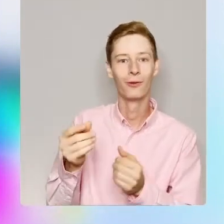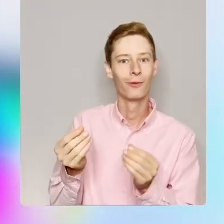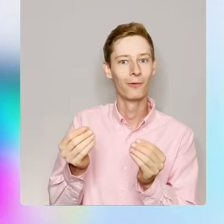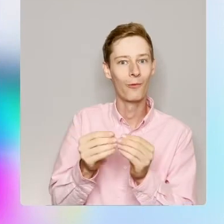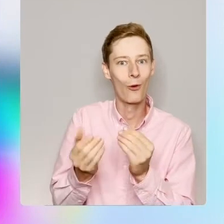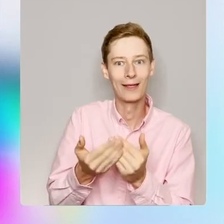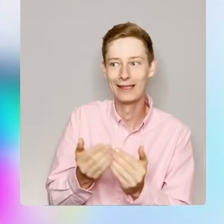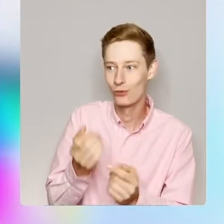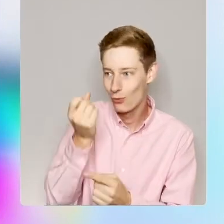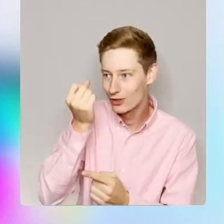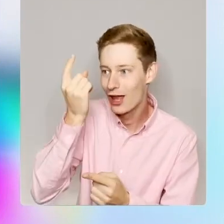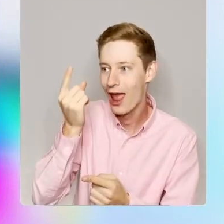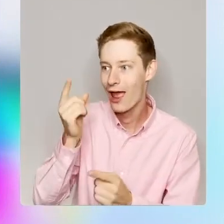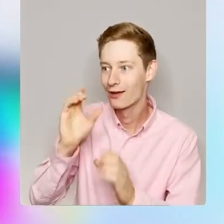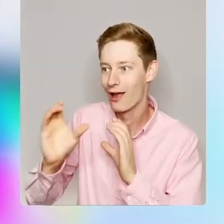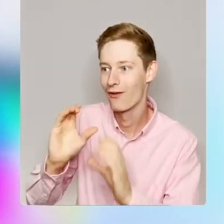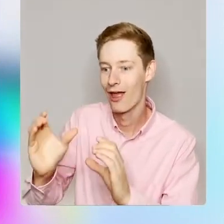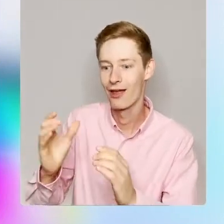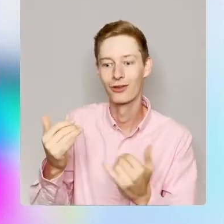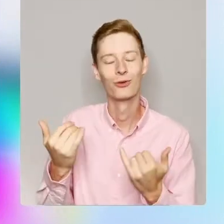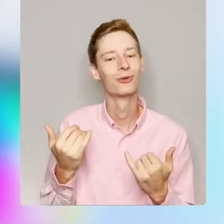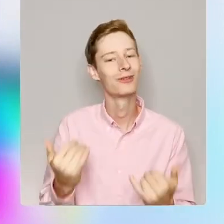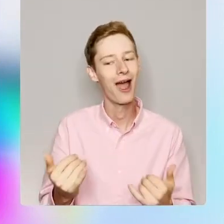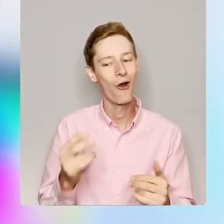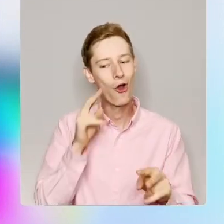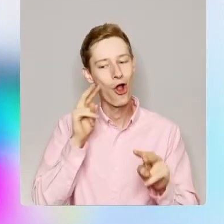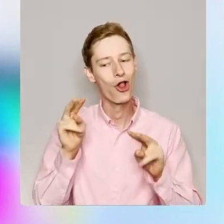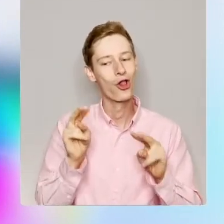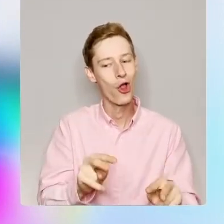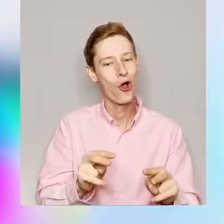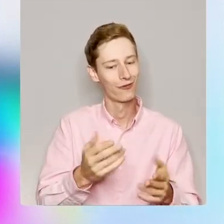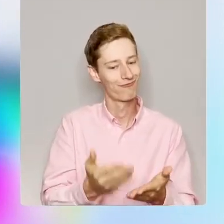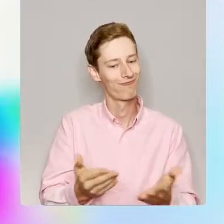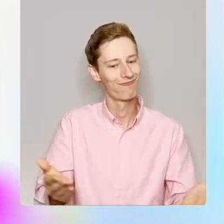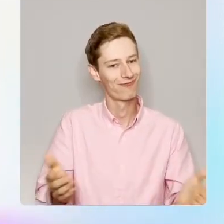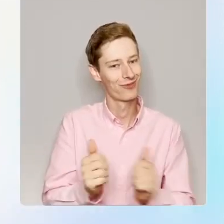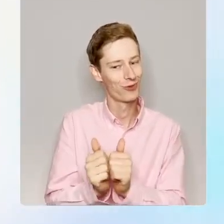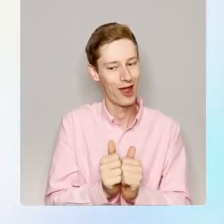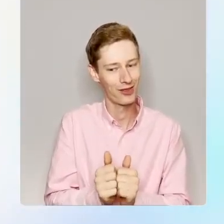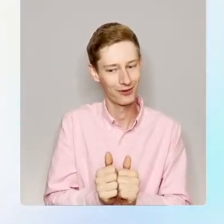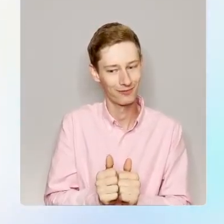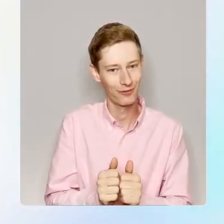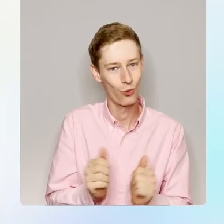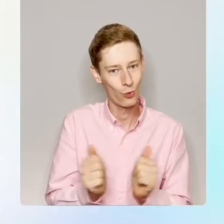So, let's jump in now with Brett and take a look at these features in action. [Brett] Hey, Henry.